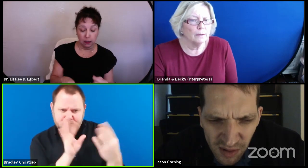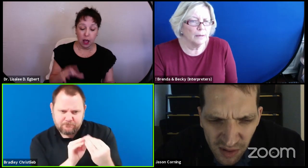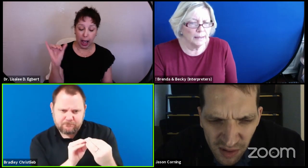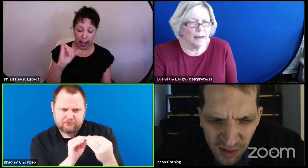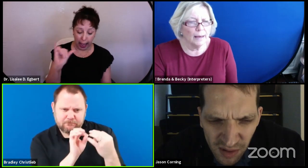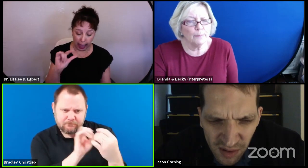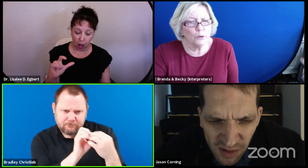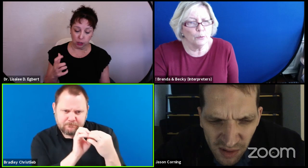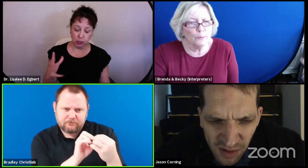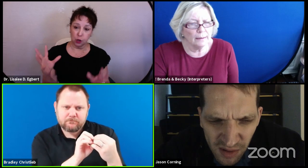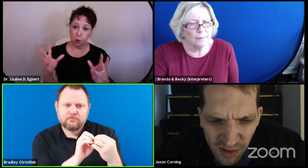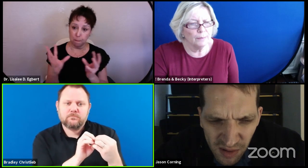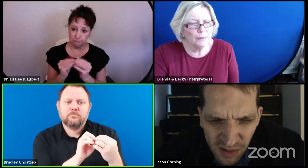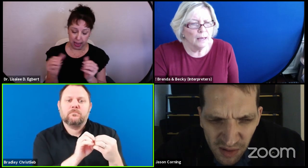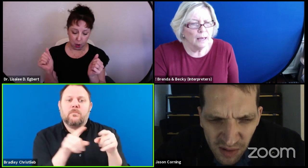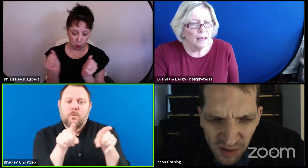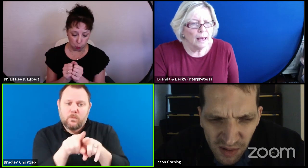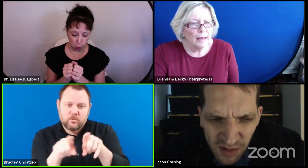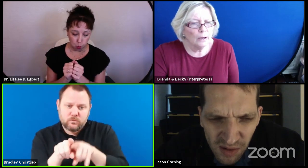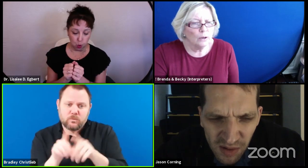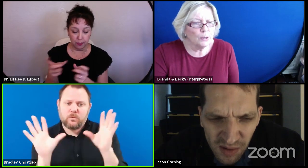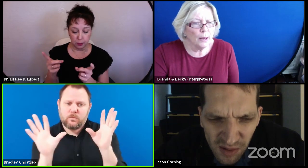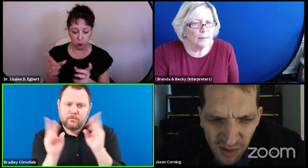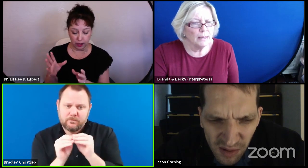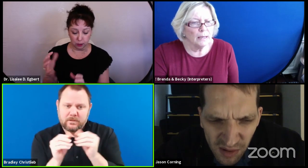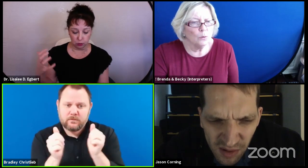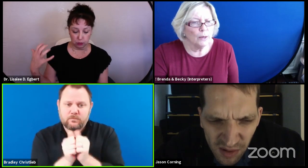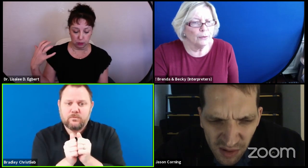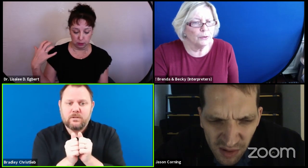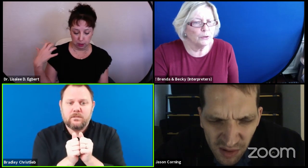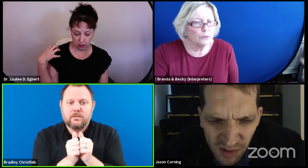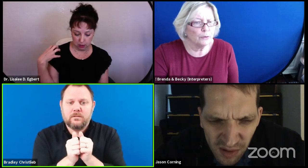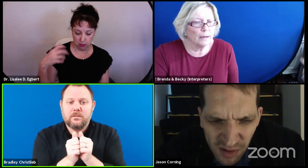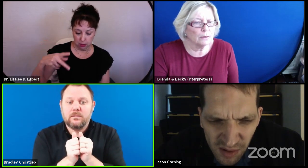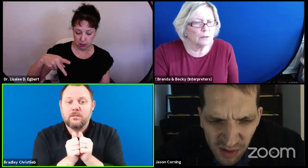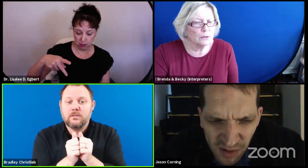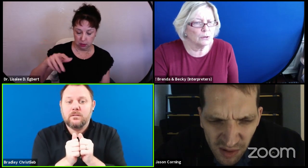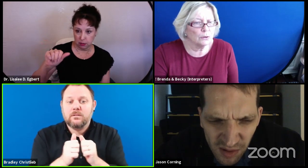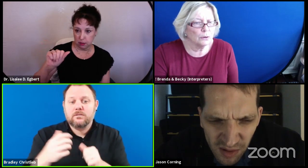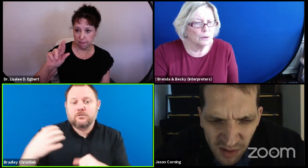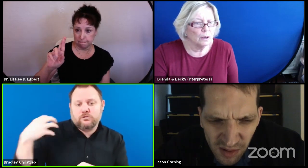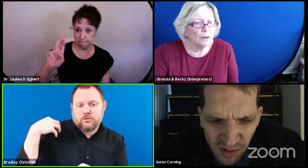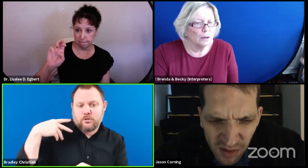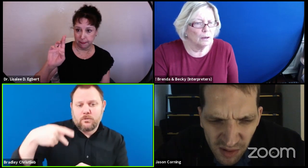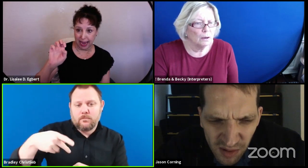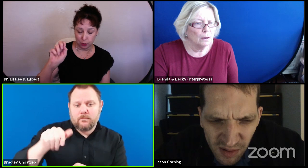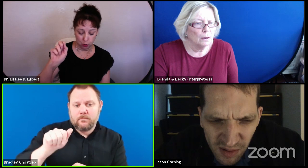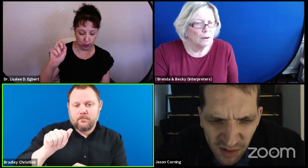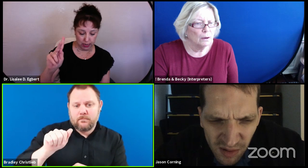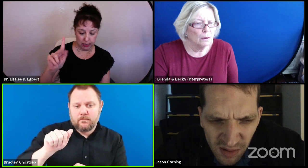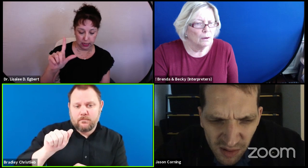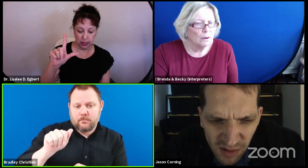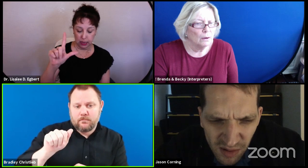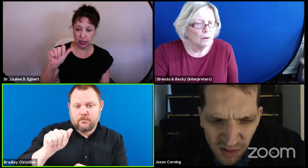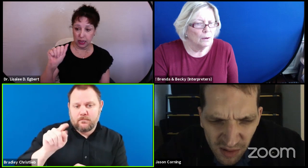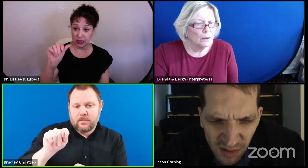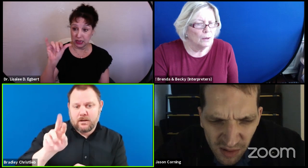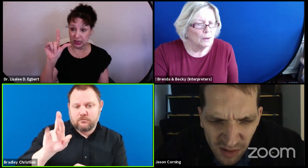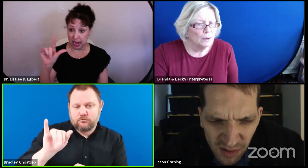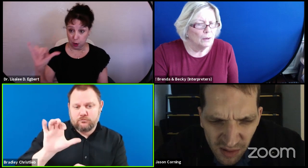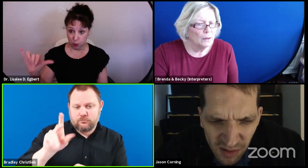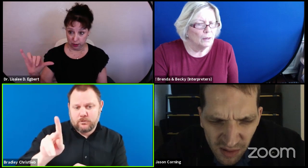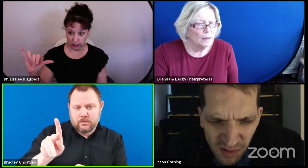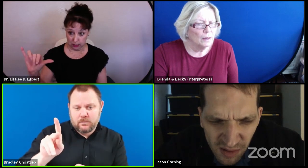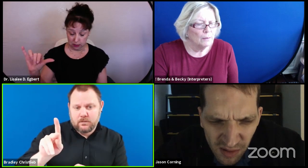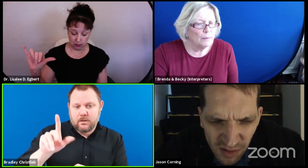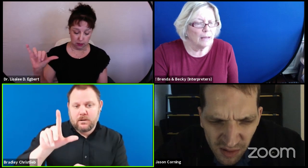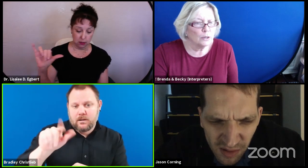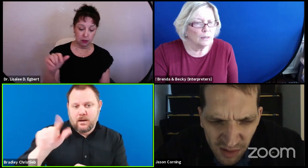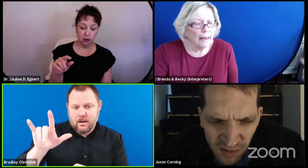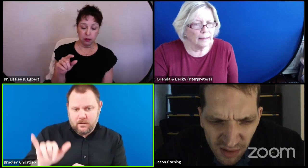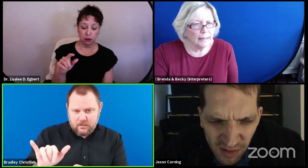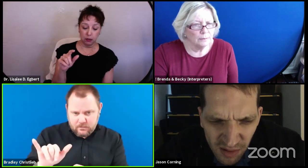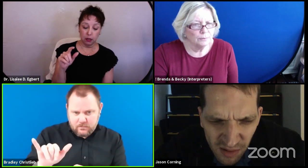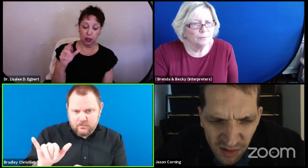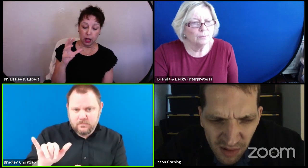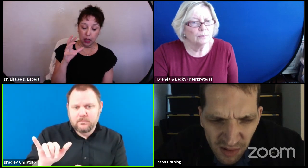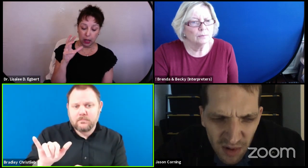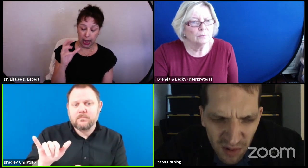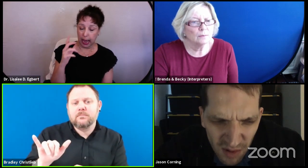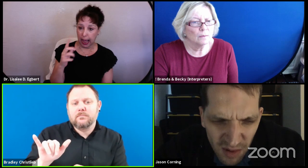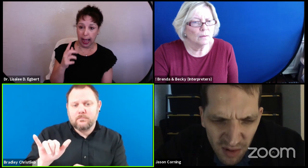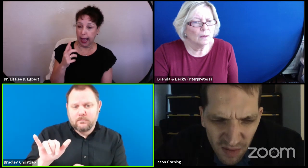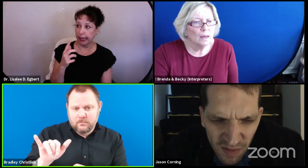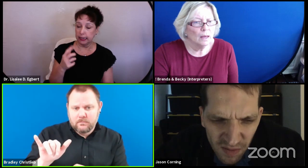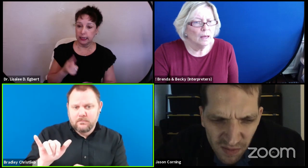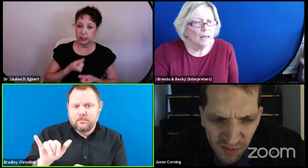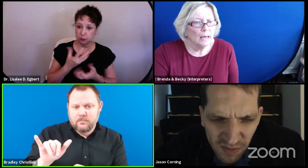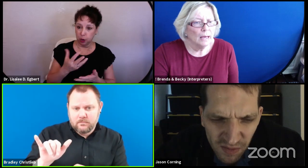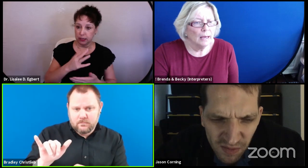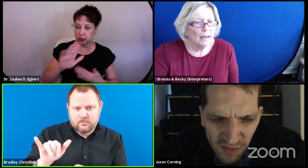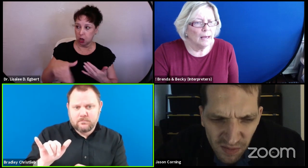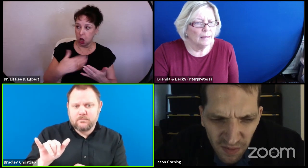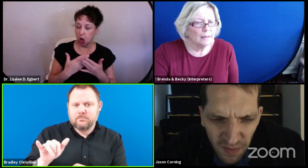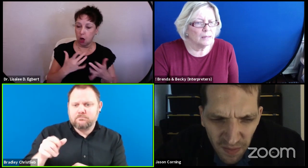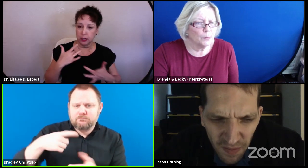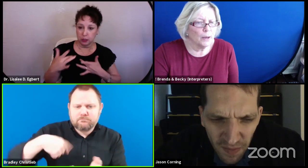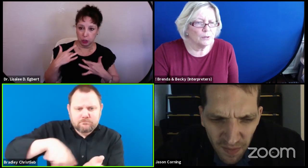He and I both met, and I also had a meeting with the director, Patrick Lally, and expressed